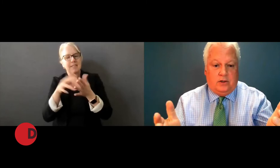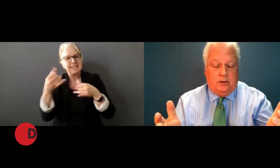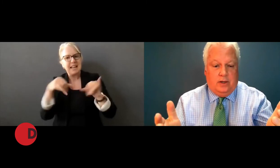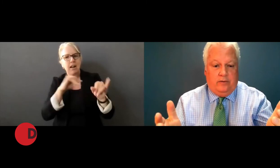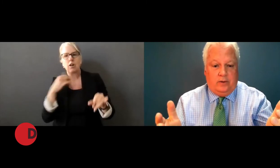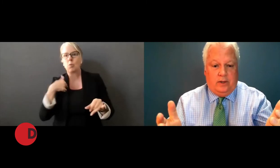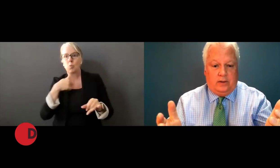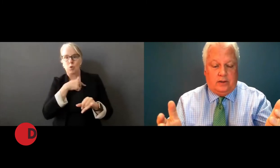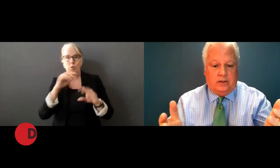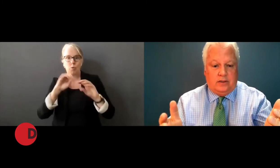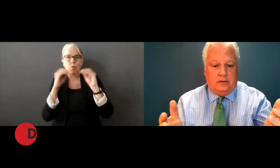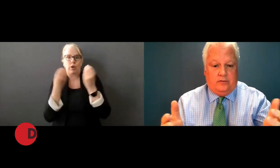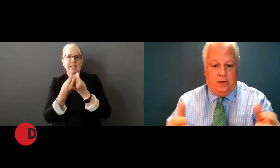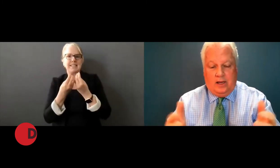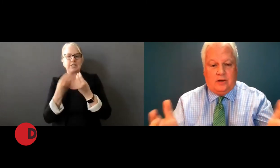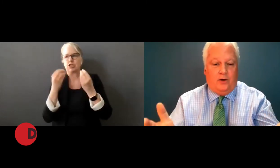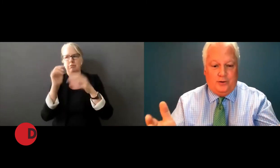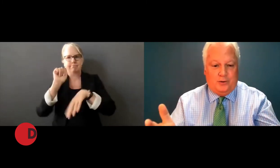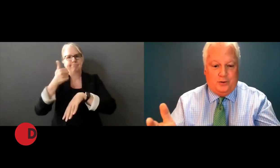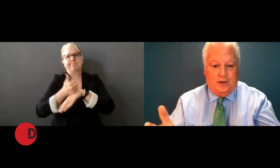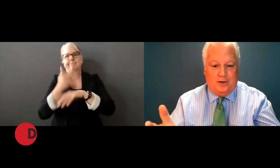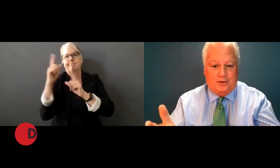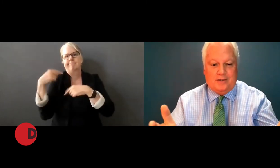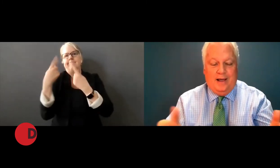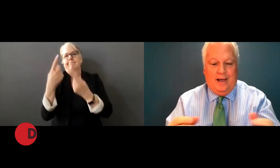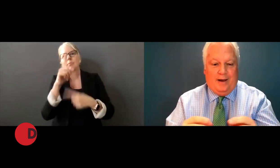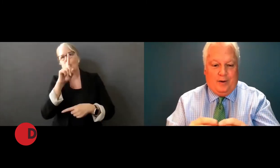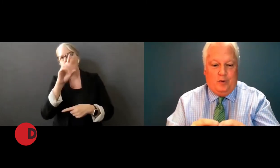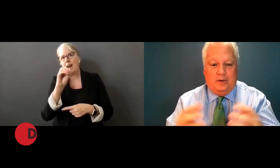consult or give feedback on our drafted standards.